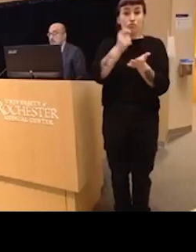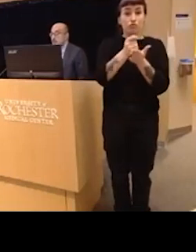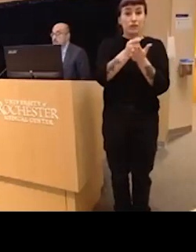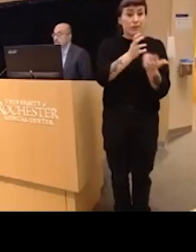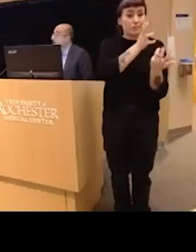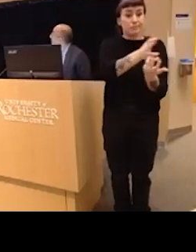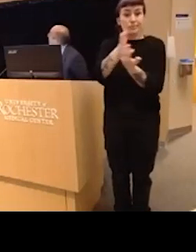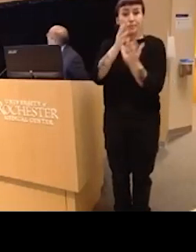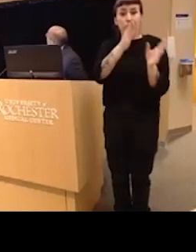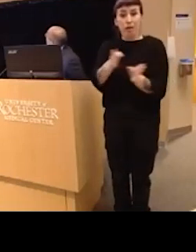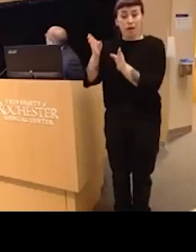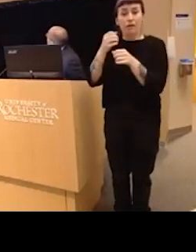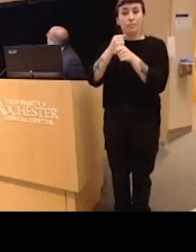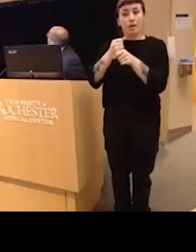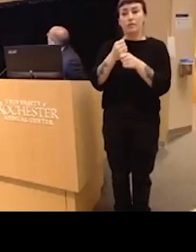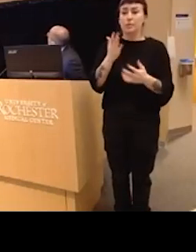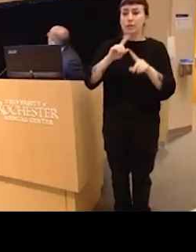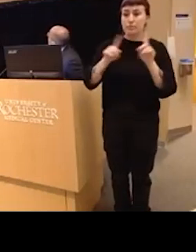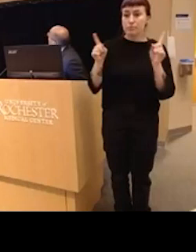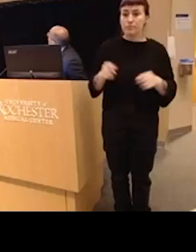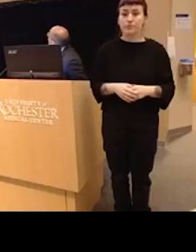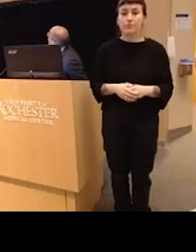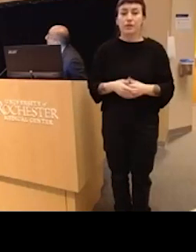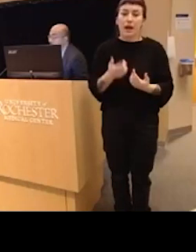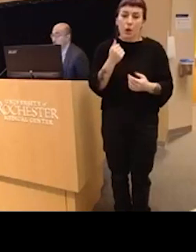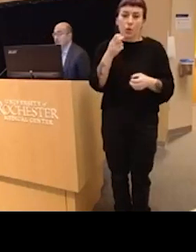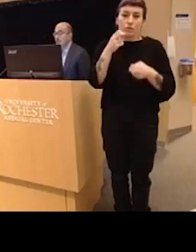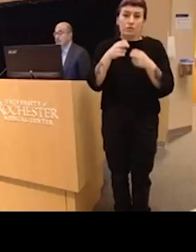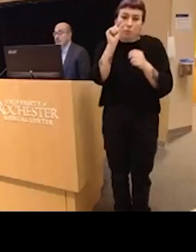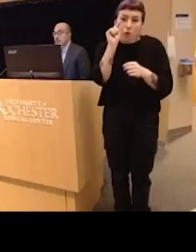you know which uh may be different so the font's a little small here but the graphic looks pretty